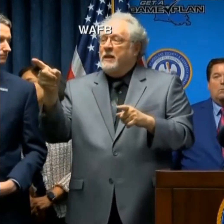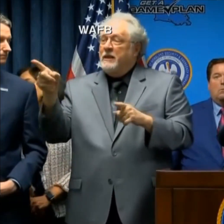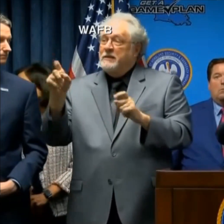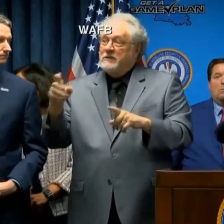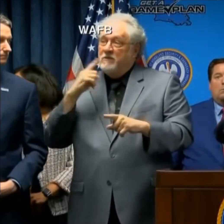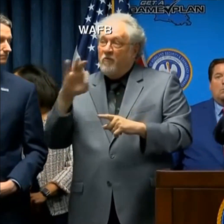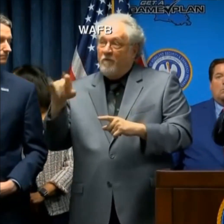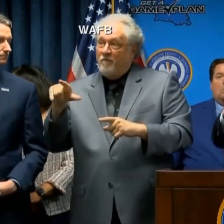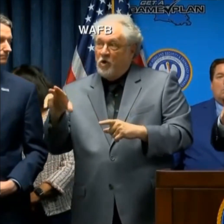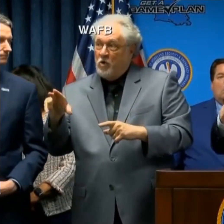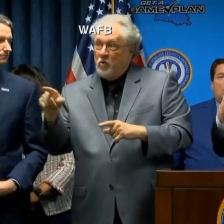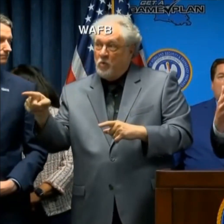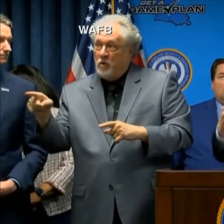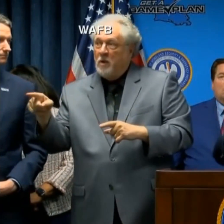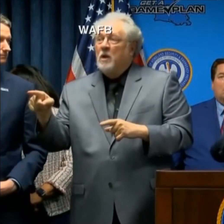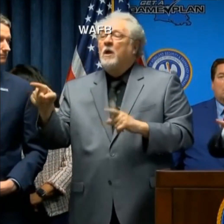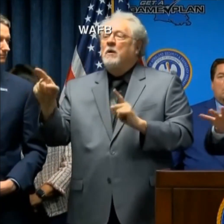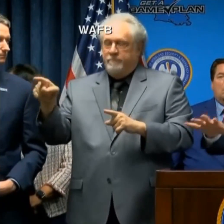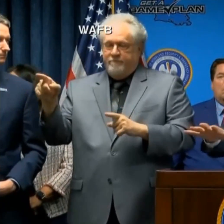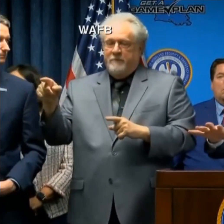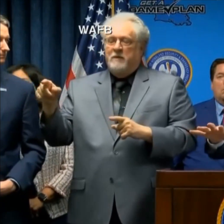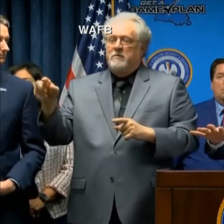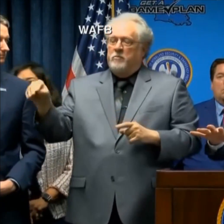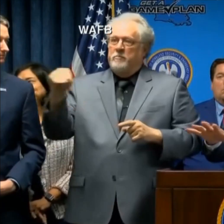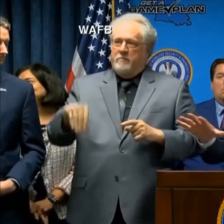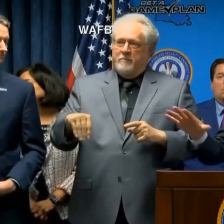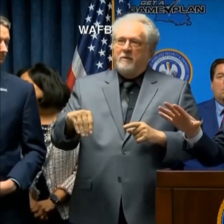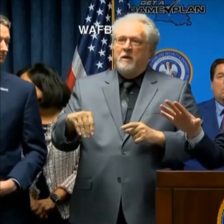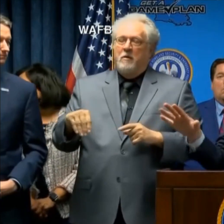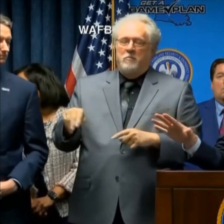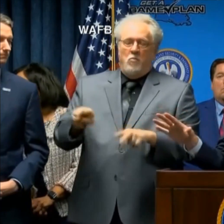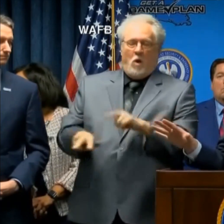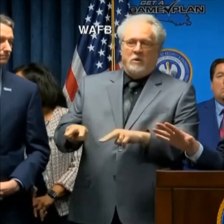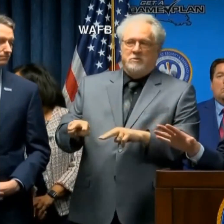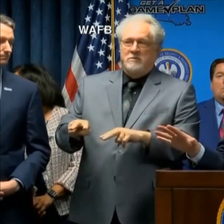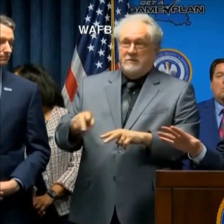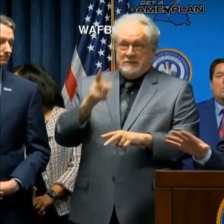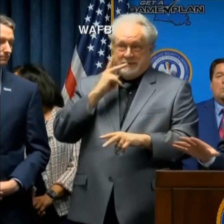or and we have a sample and so we're doing surveillance so I'm gonna ask him